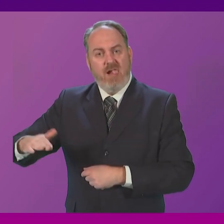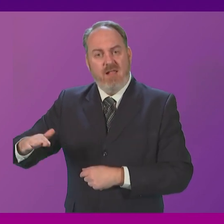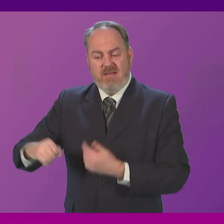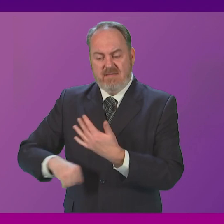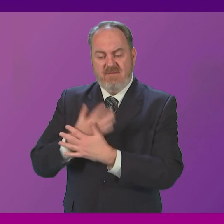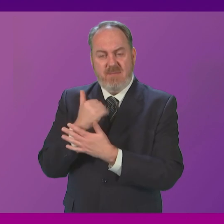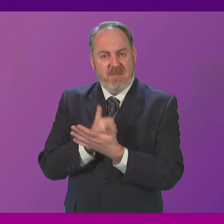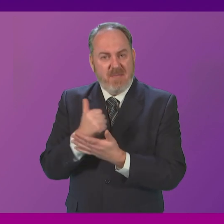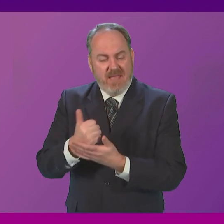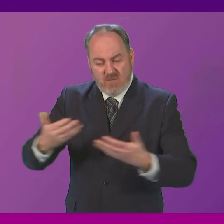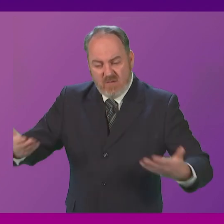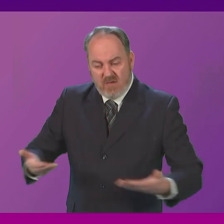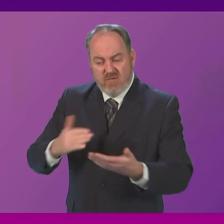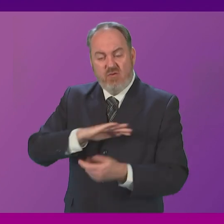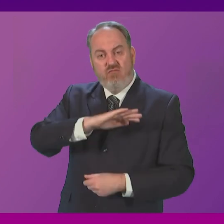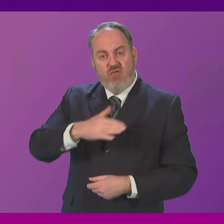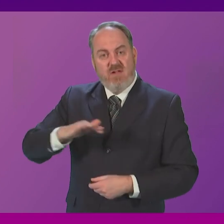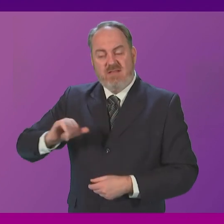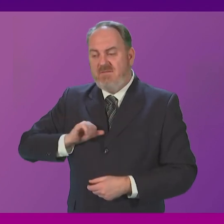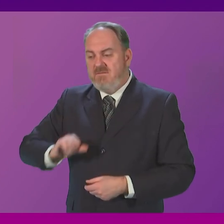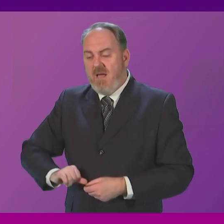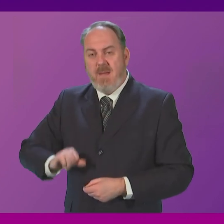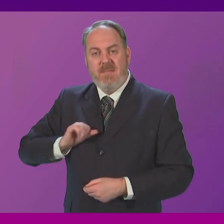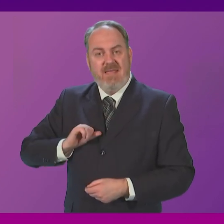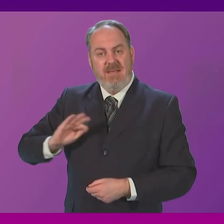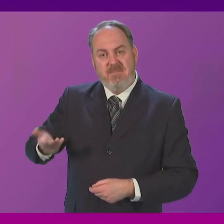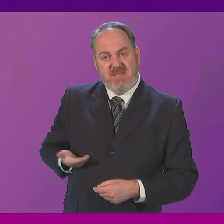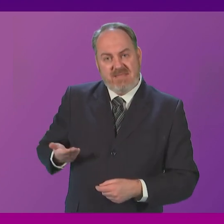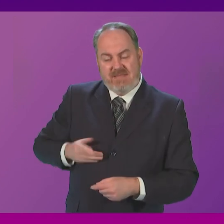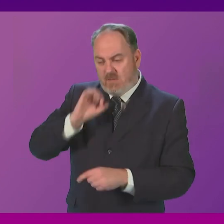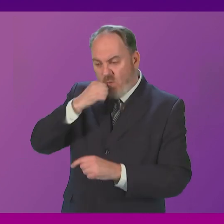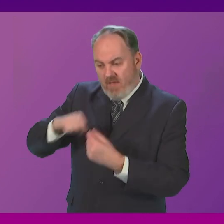that rural communities and farming businesses need to thrive; we are bringing forward a